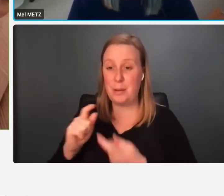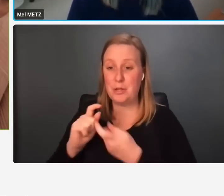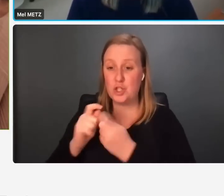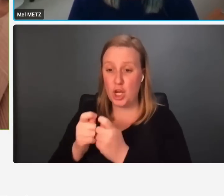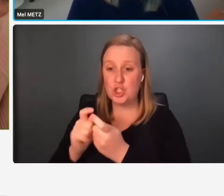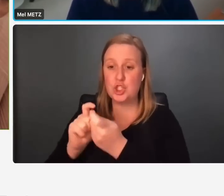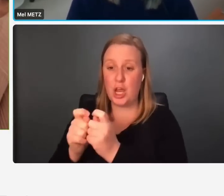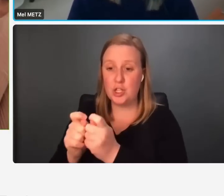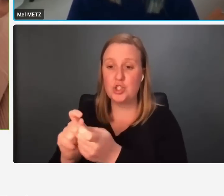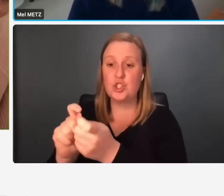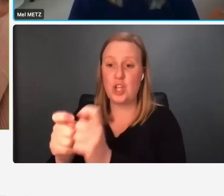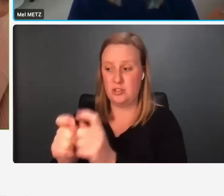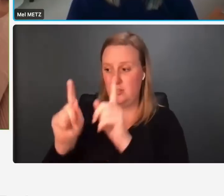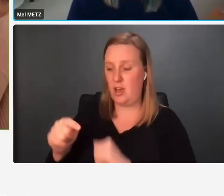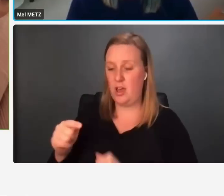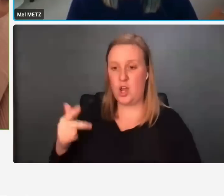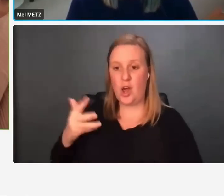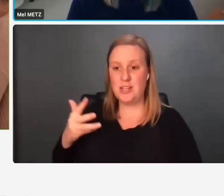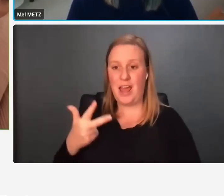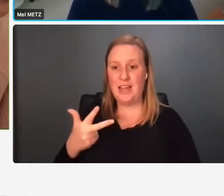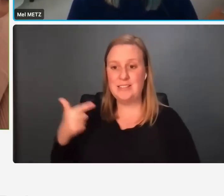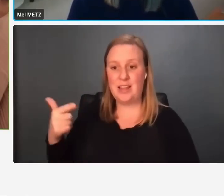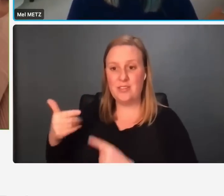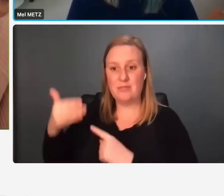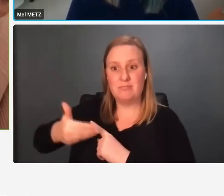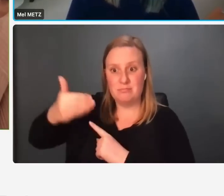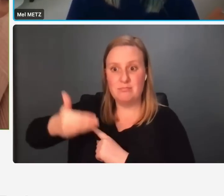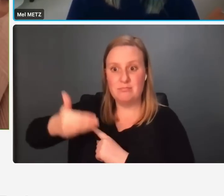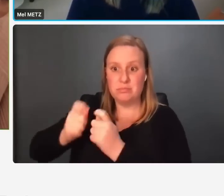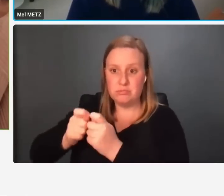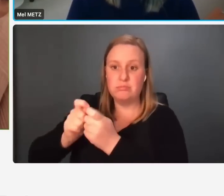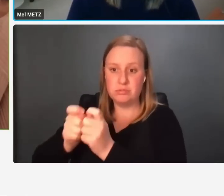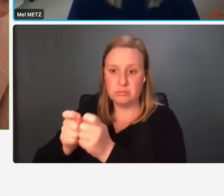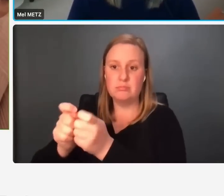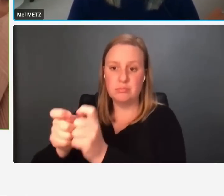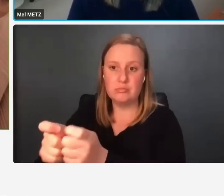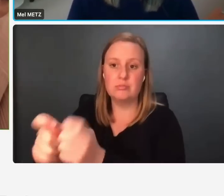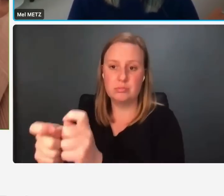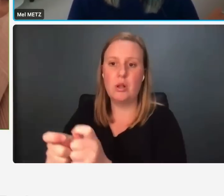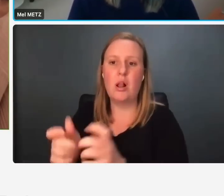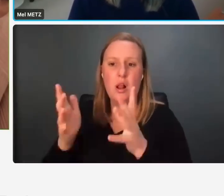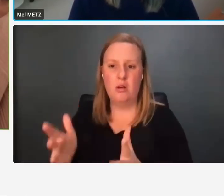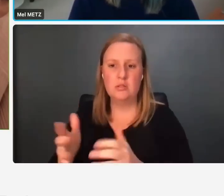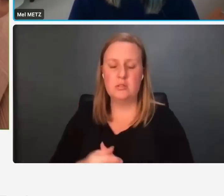Actually that's now 68 given we've just had another Act passed through. Amendments since that time have responded to the